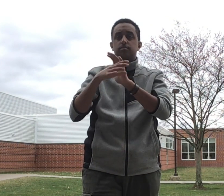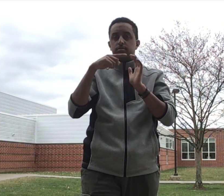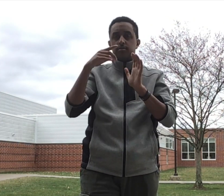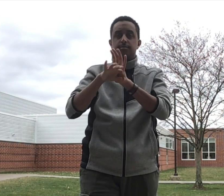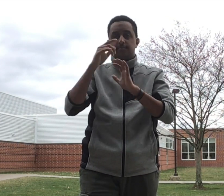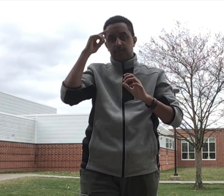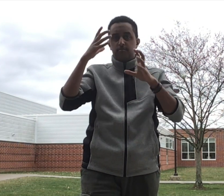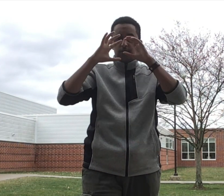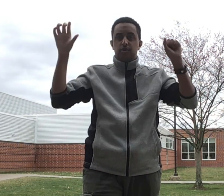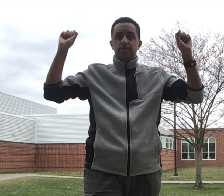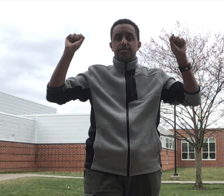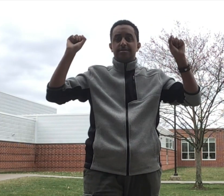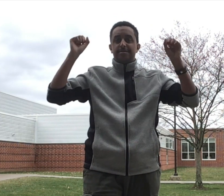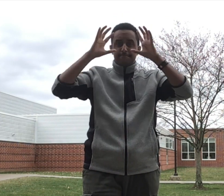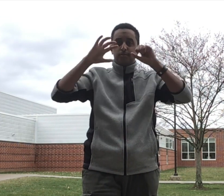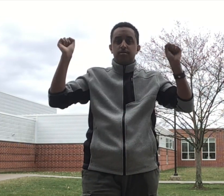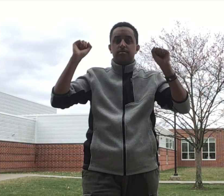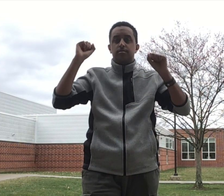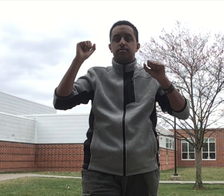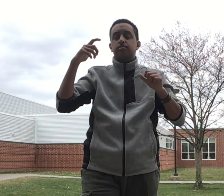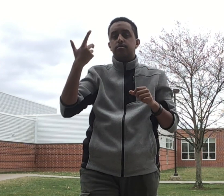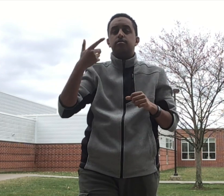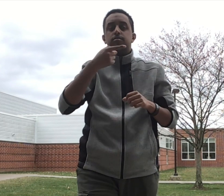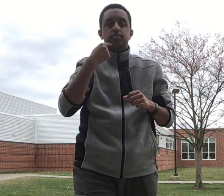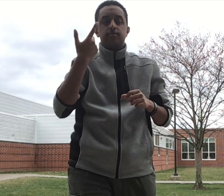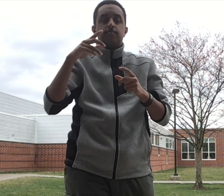She was the hearing person chosen to be the president of Gallaudet University.